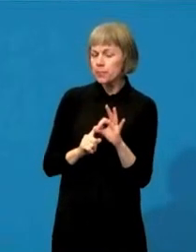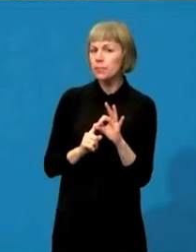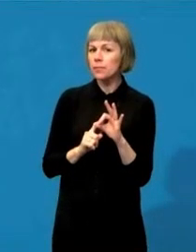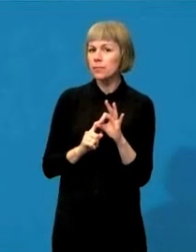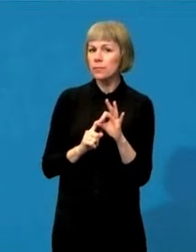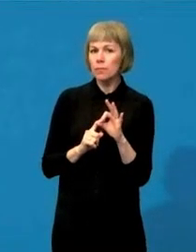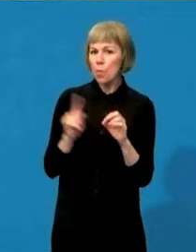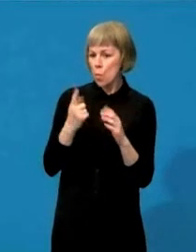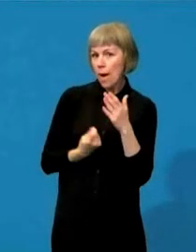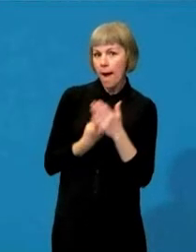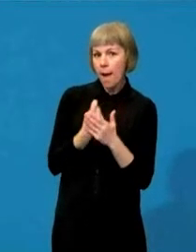disorder within your community?